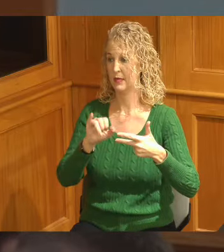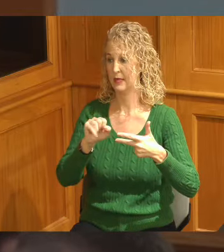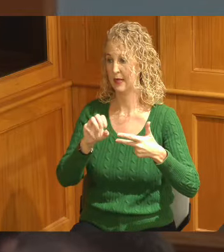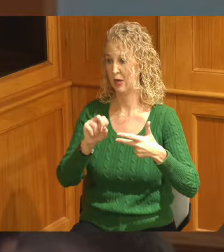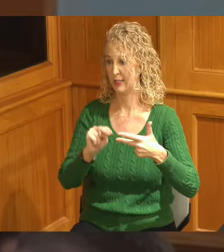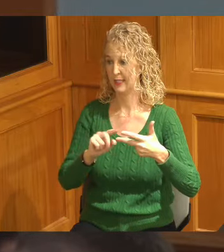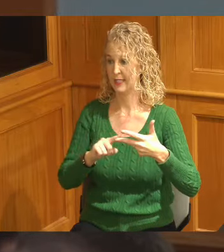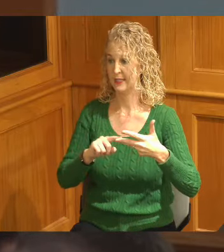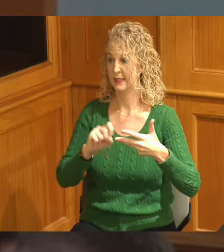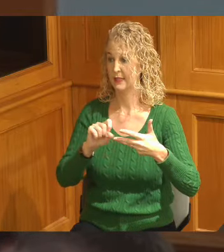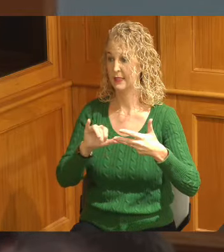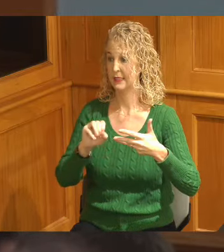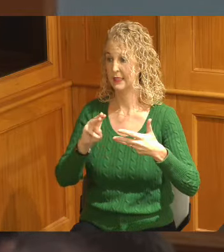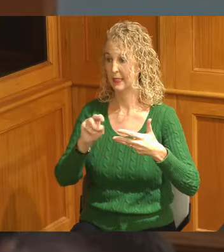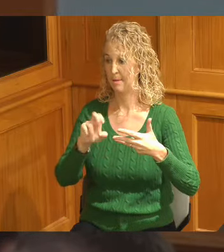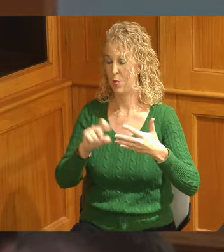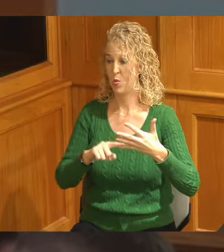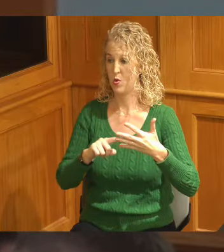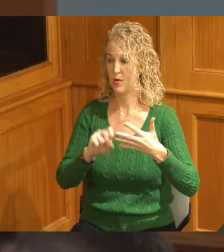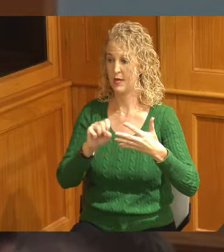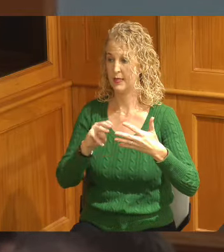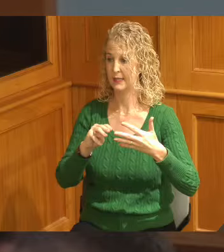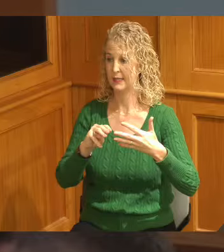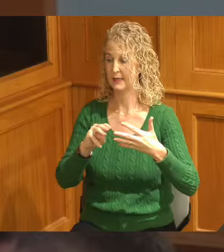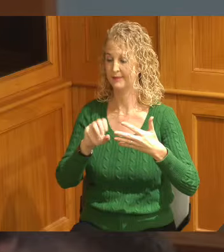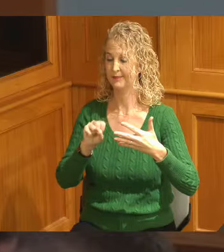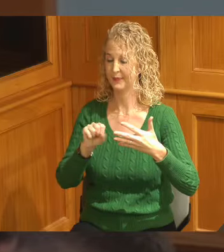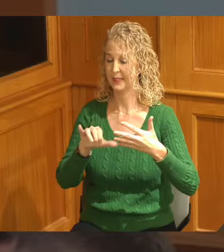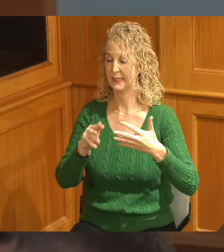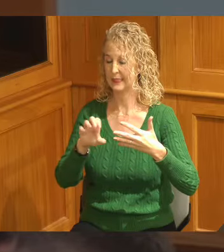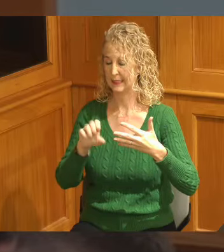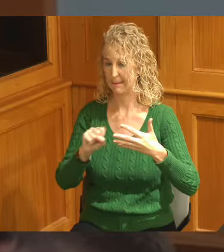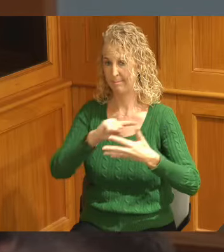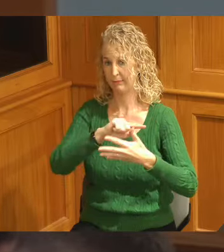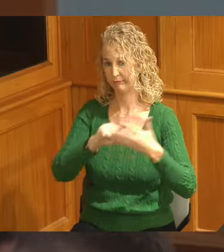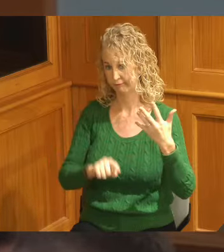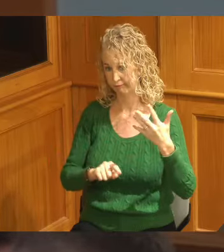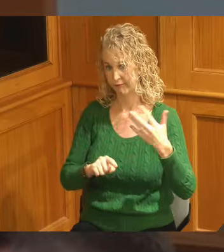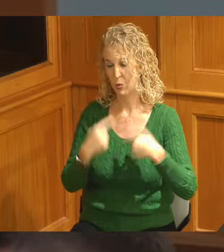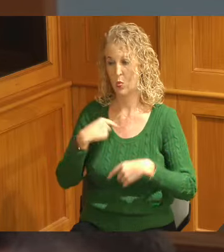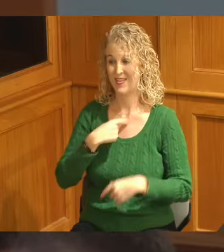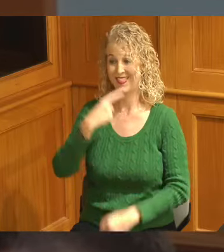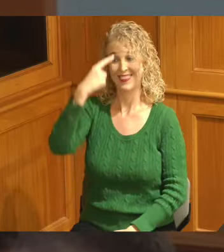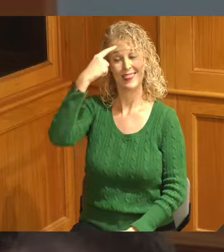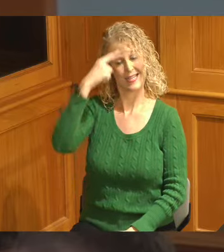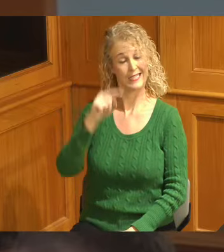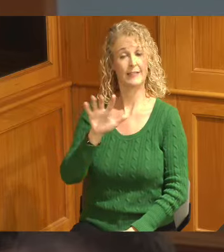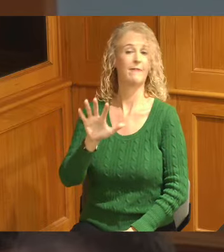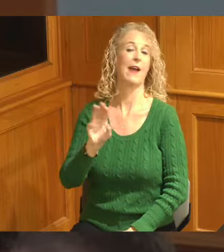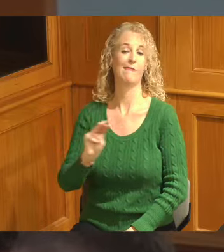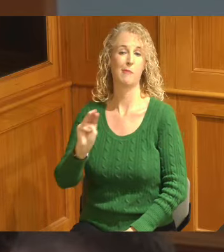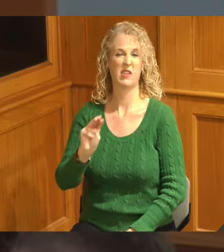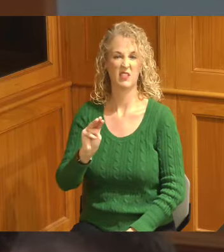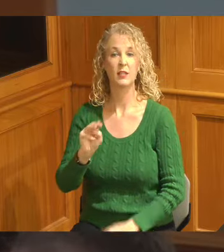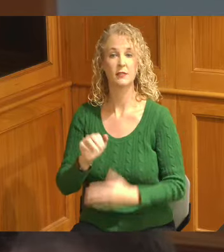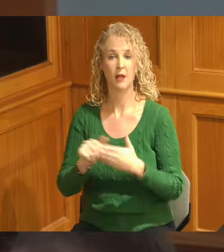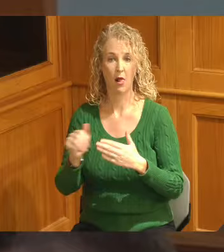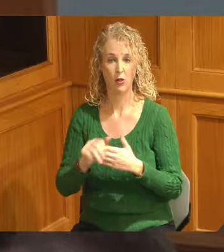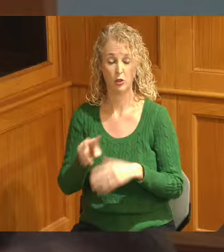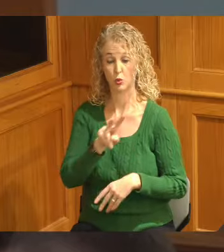15, 2026. The Engineers estimate is $5,60,000. of which two million will be coming from the road